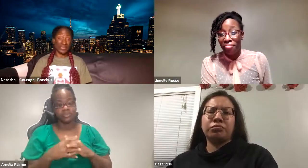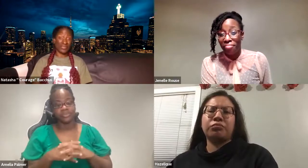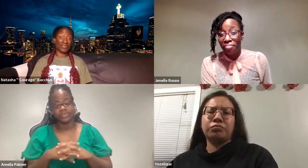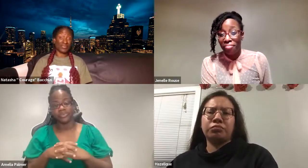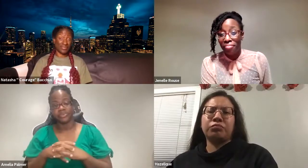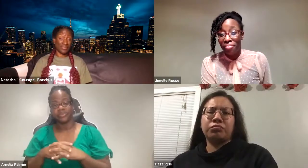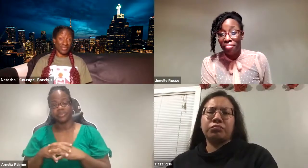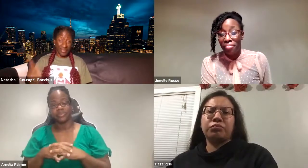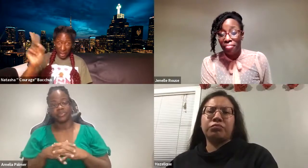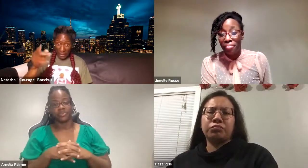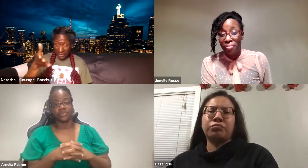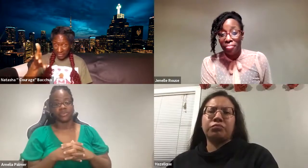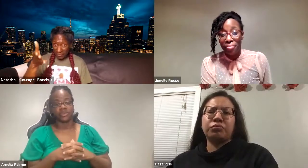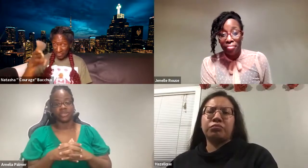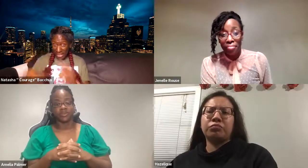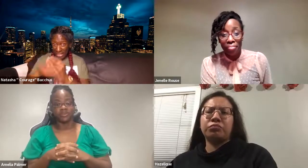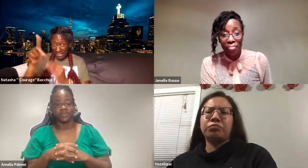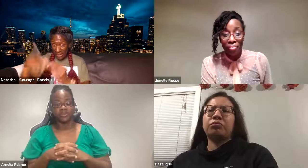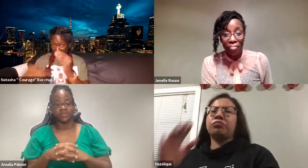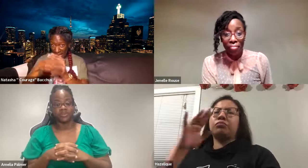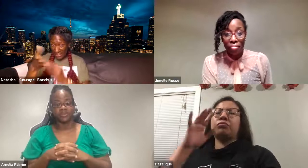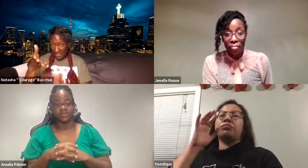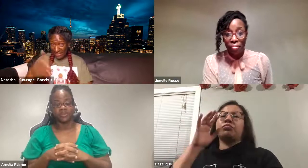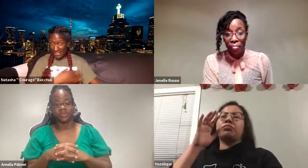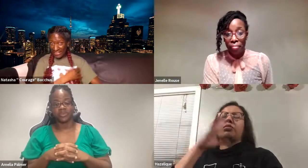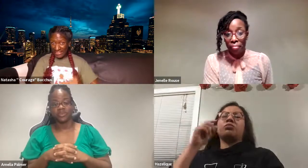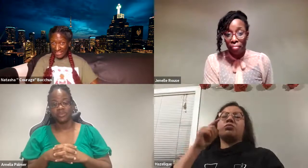you know? so that's a criteria. - dominique did you want to add to that?